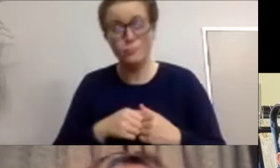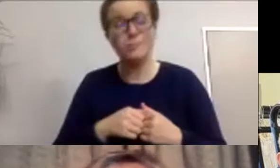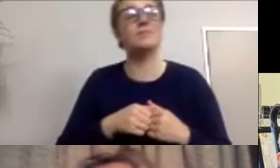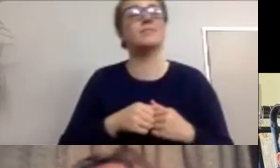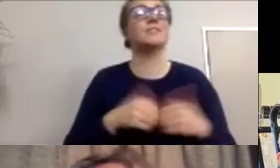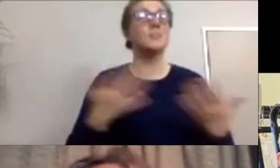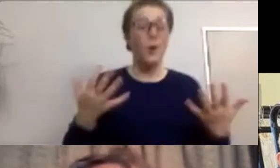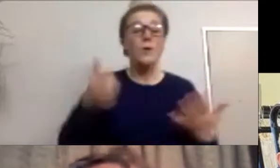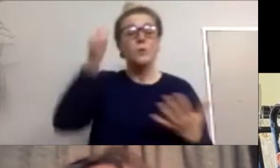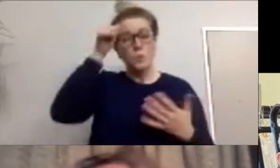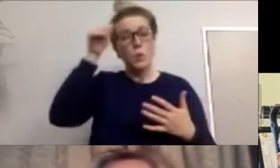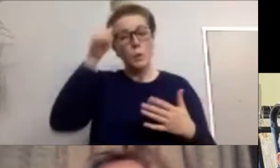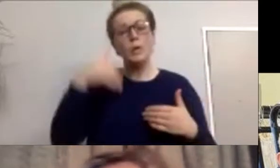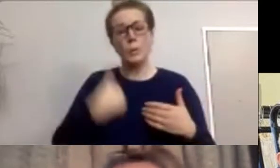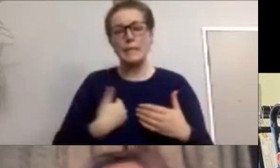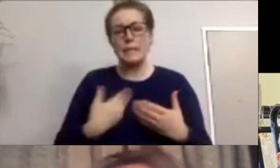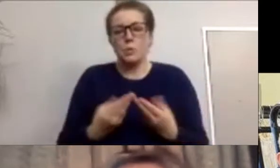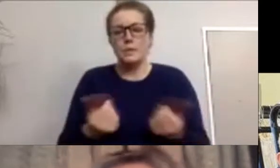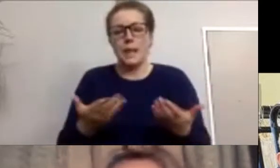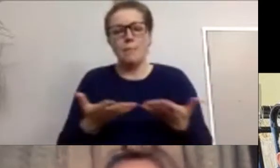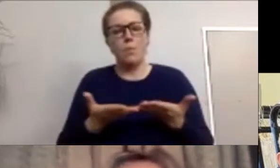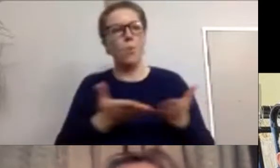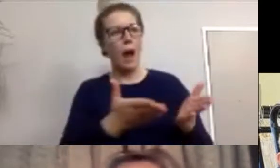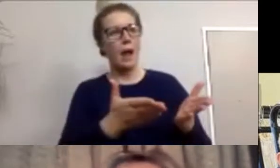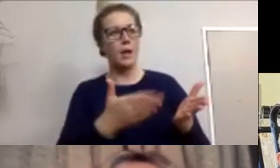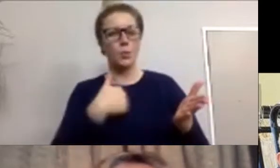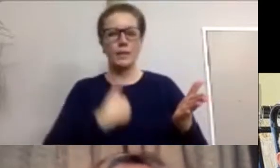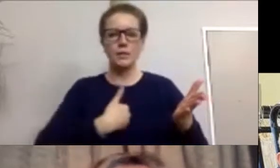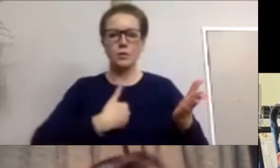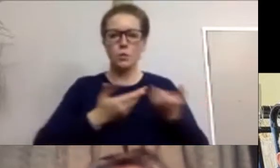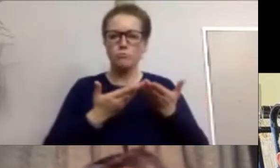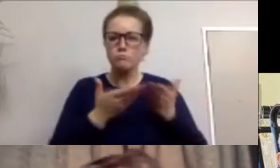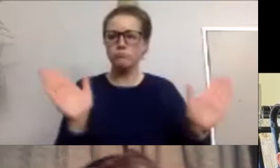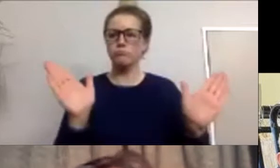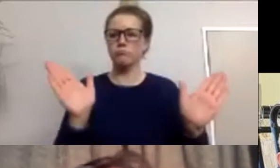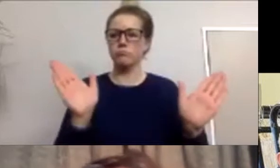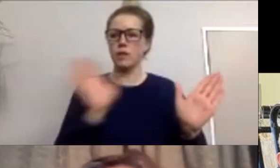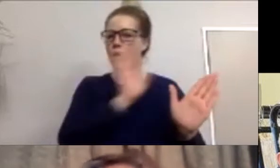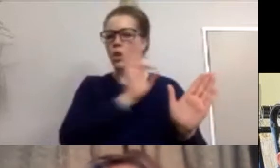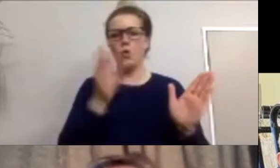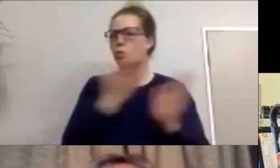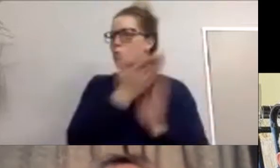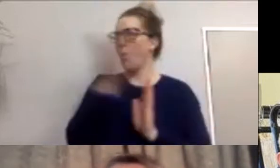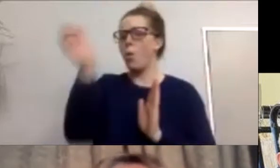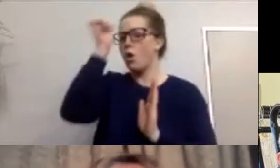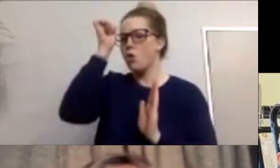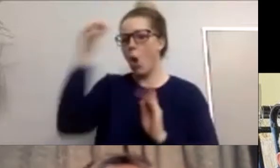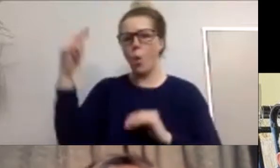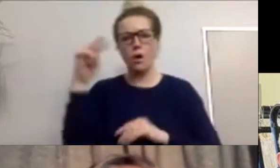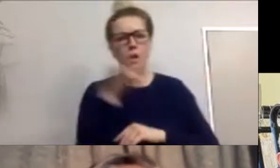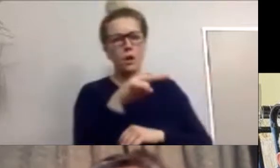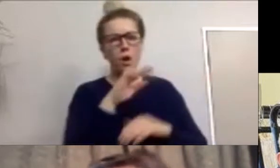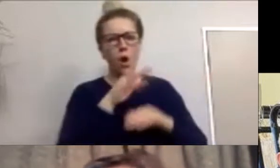somewhere in the pipeline, but not very visible let's say, so I started